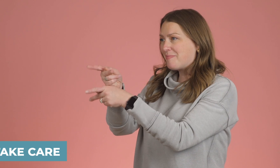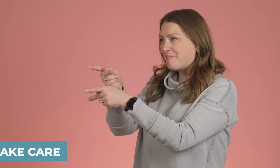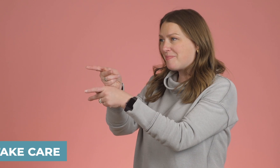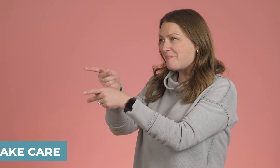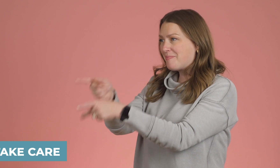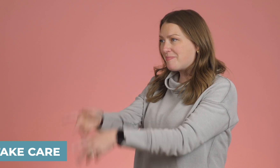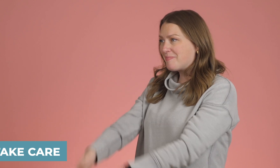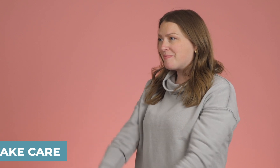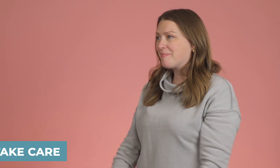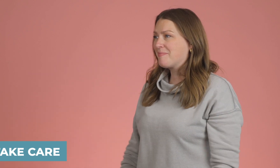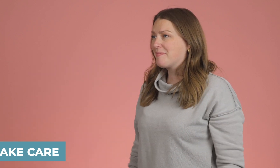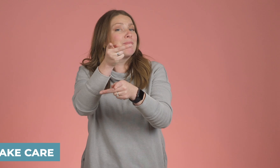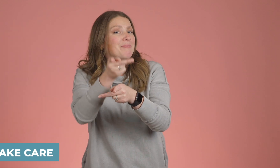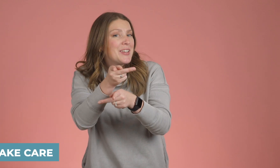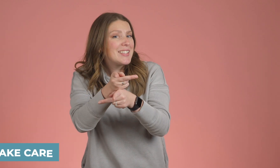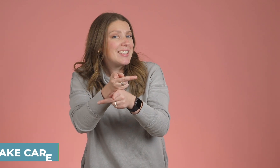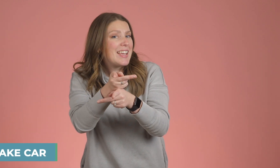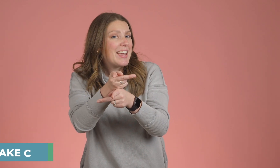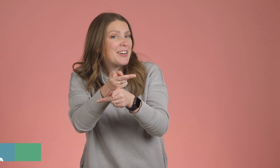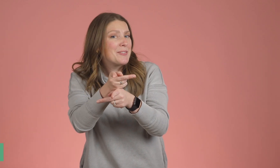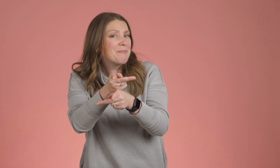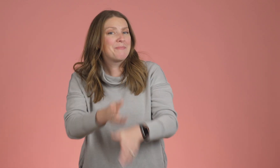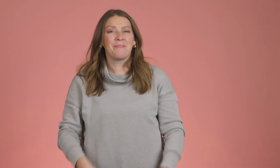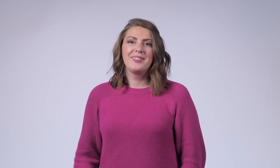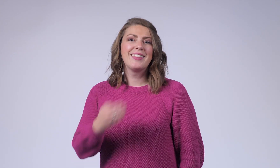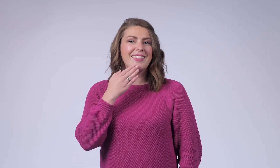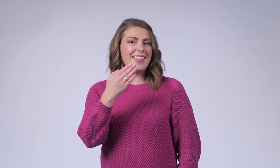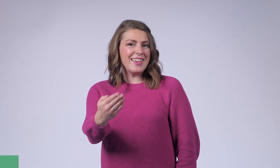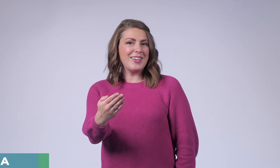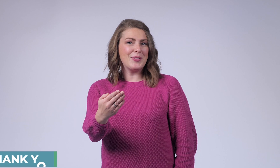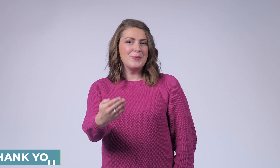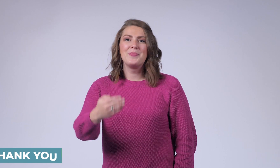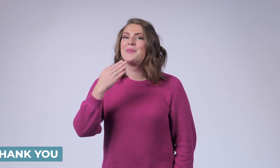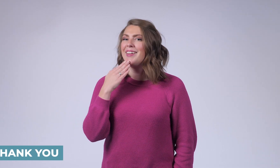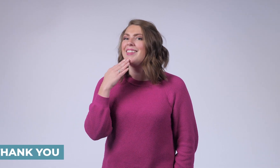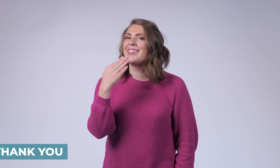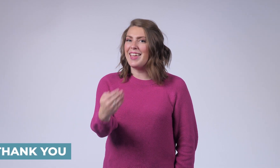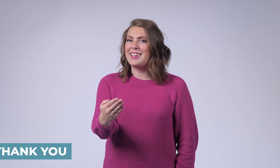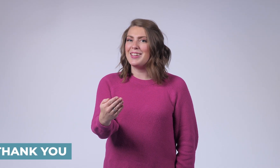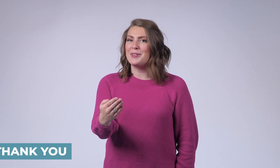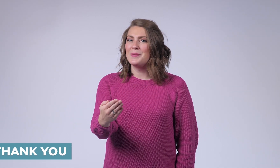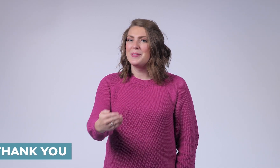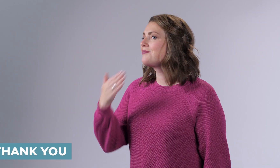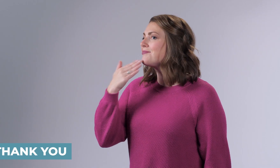When you tell somebody goodbye. And to take care. Thank you.